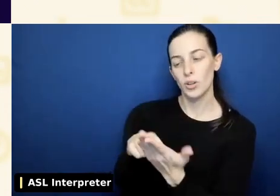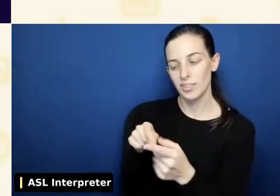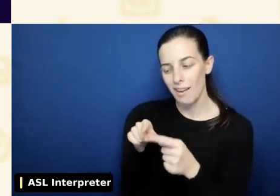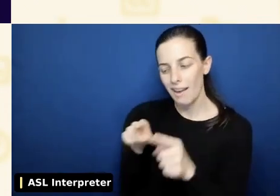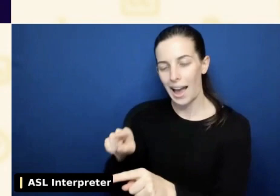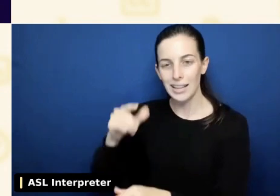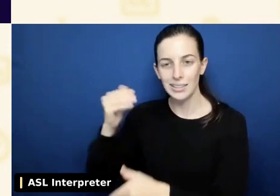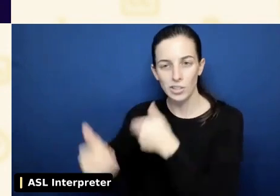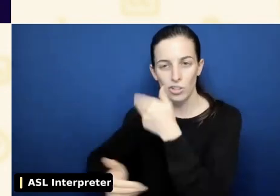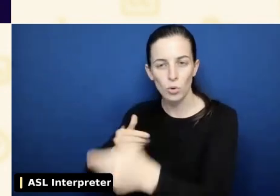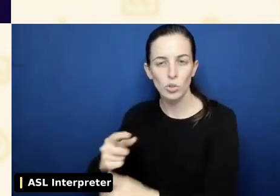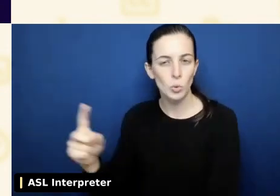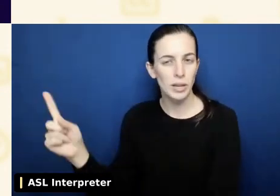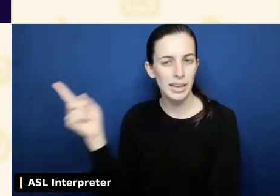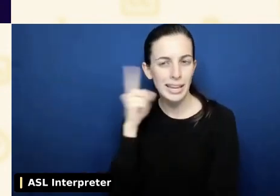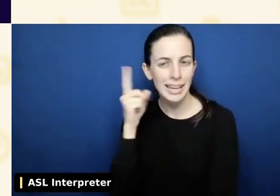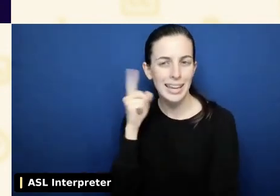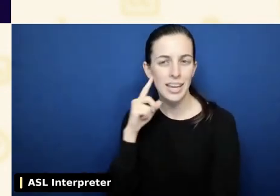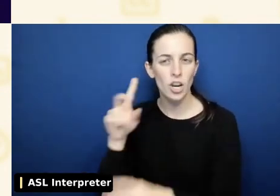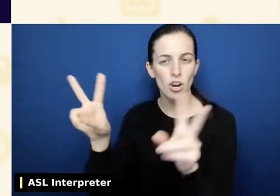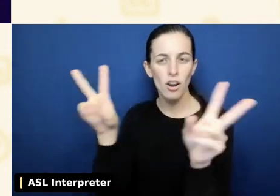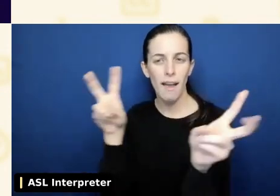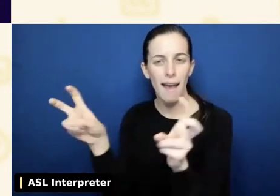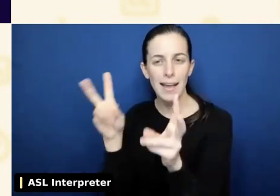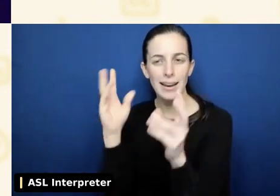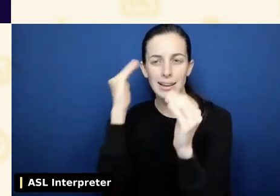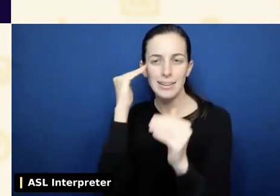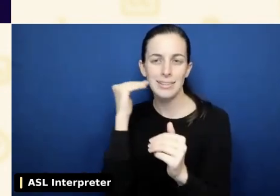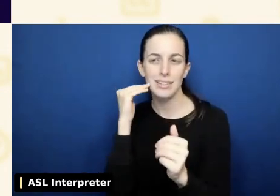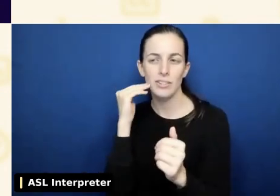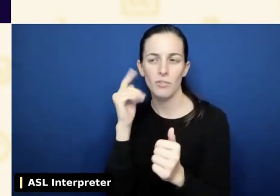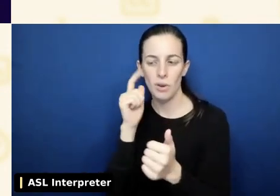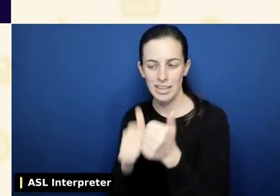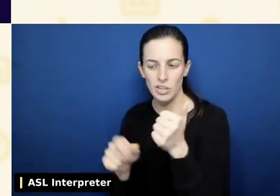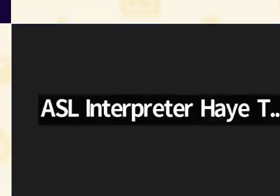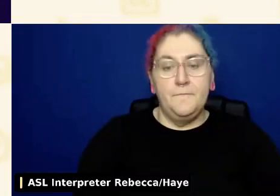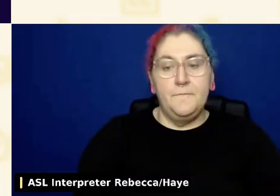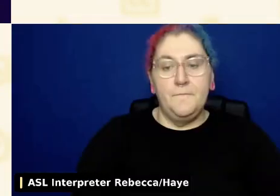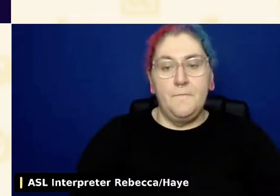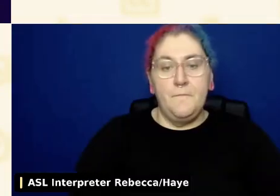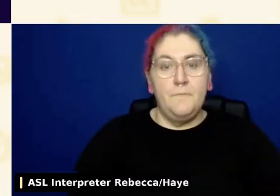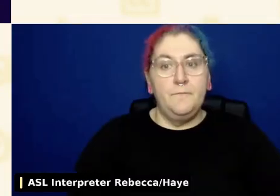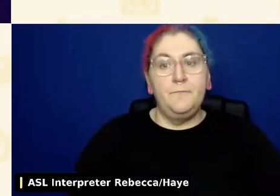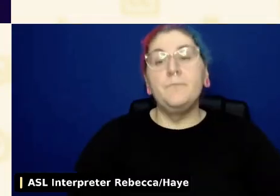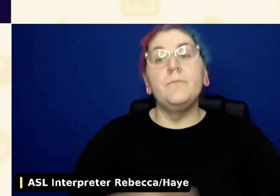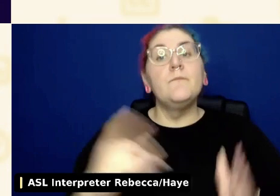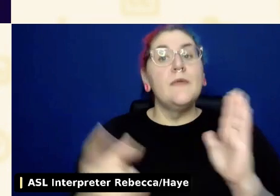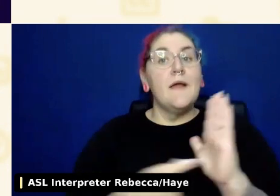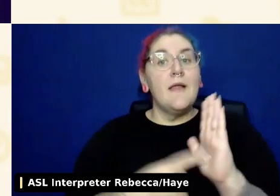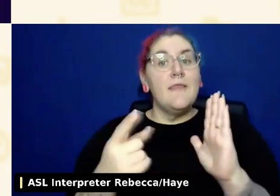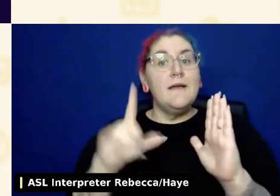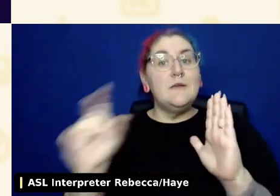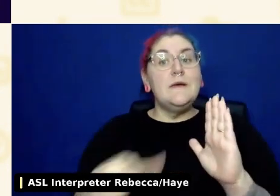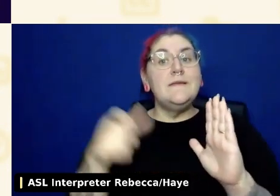that are not visible on the page and also issue IDs. This was another enhancement that we made after doing user testing